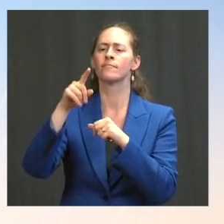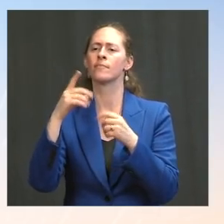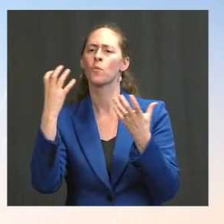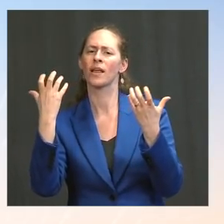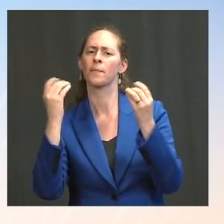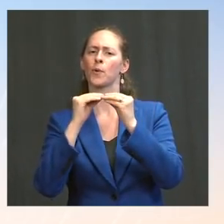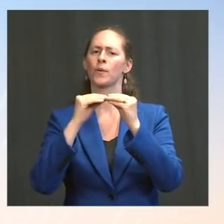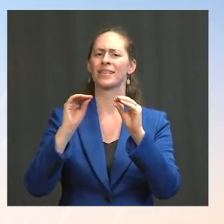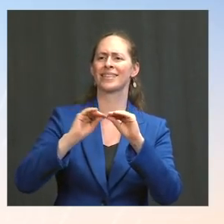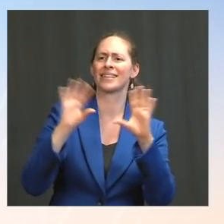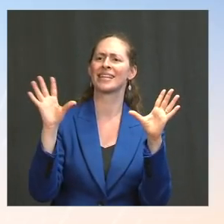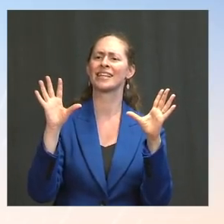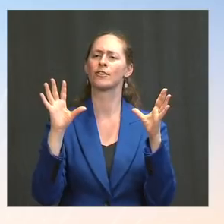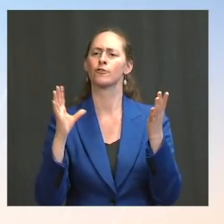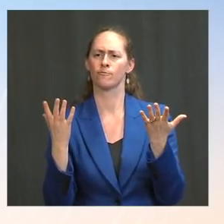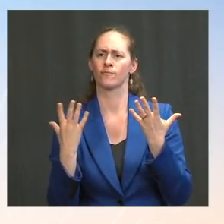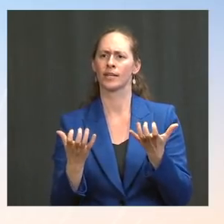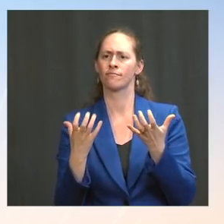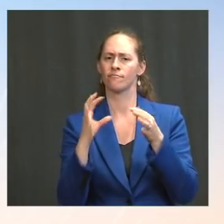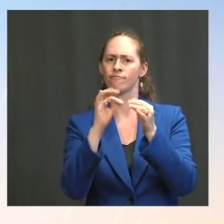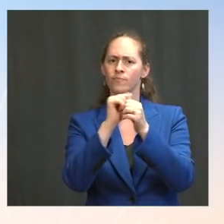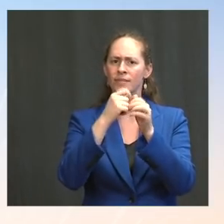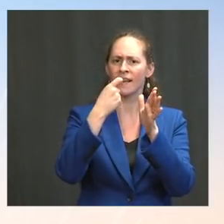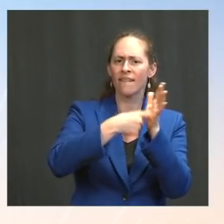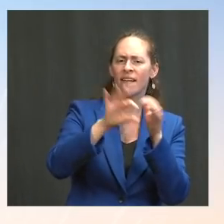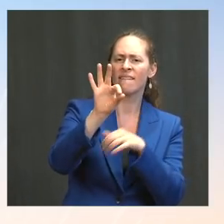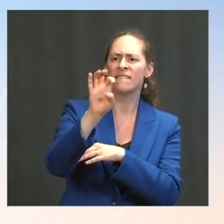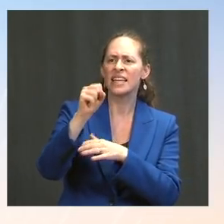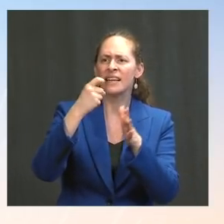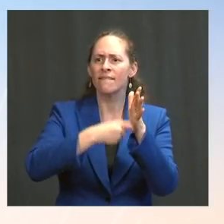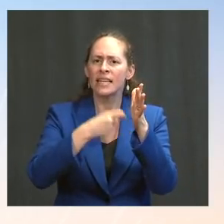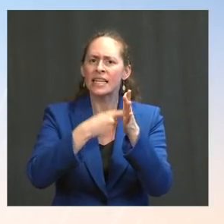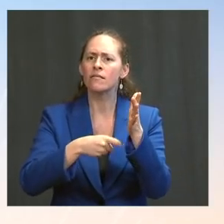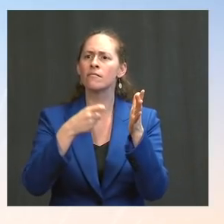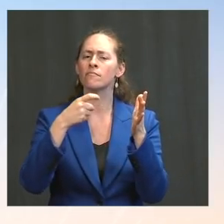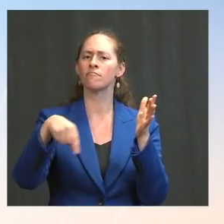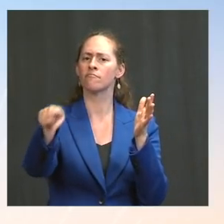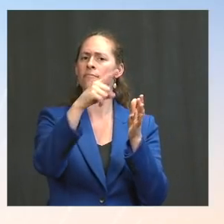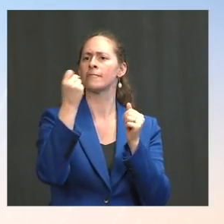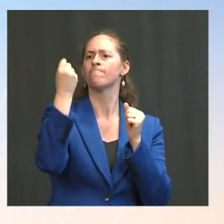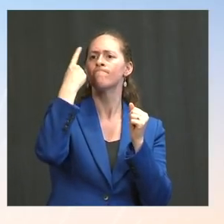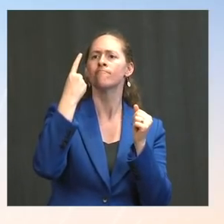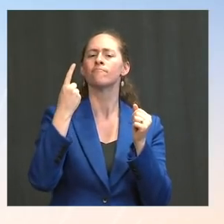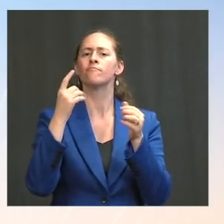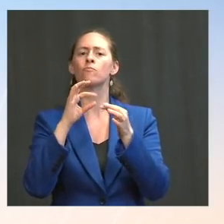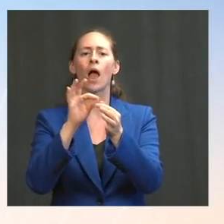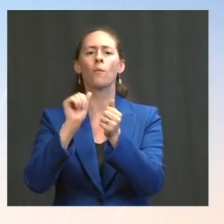one of the challenges in being able to clearly understand baggage fees, change fees, cancellation fees at the time